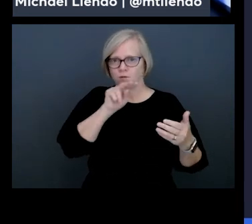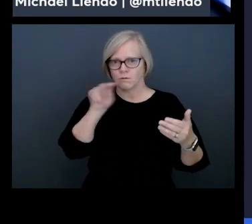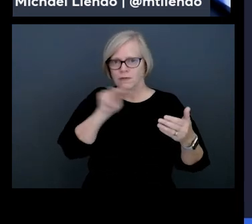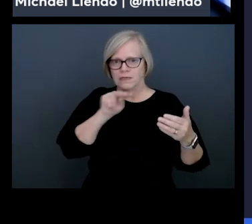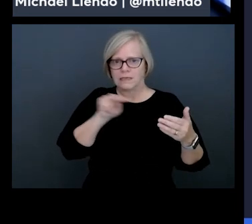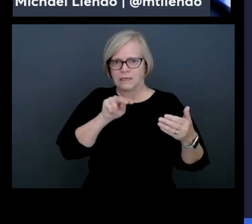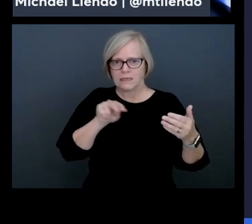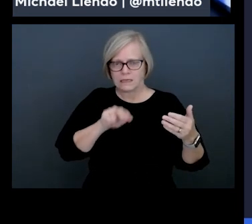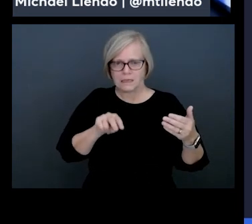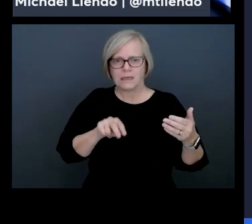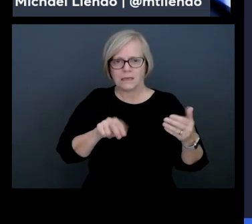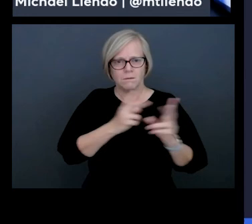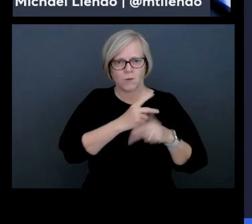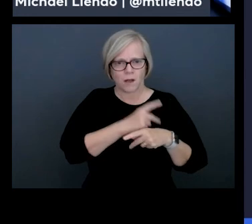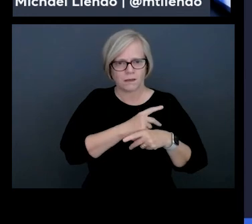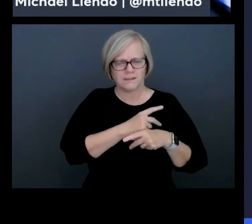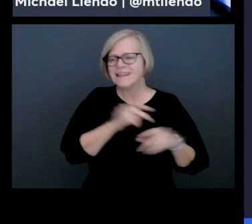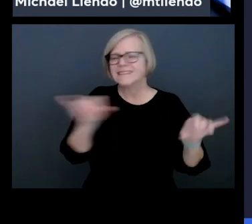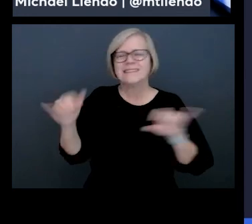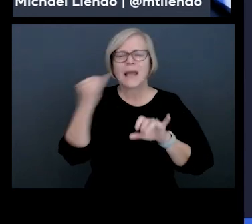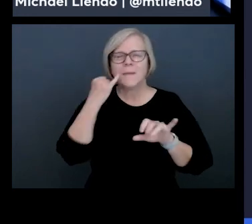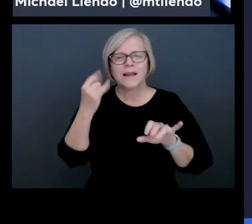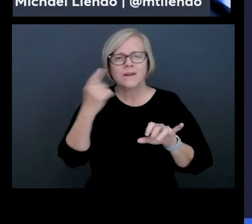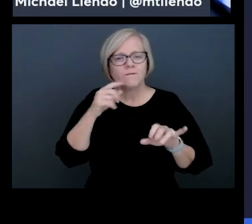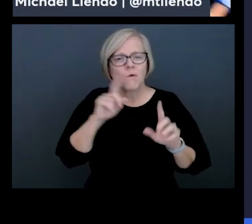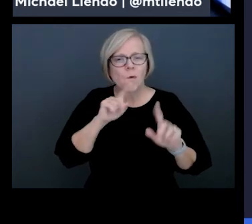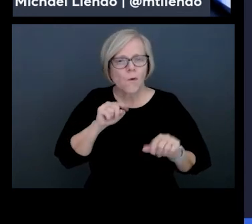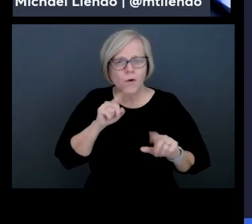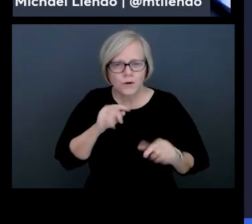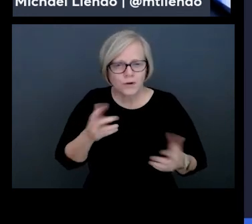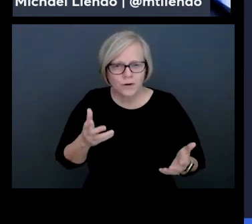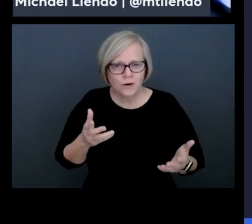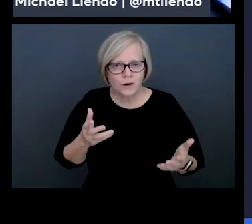And we do the same thing with orders. Now, to facilitate that operation